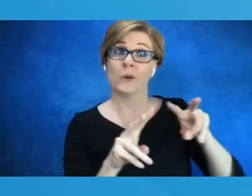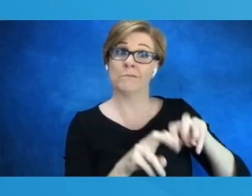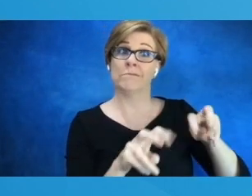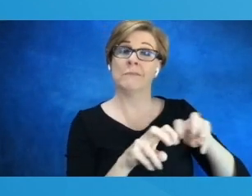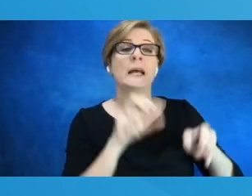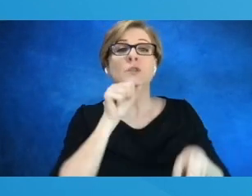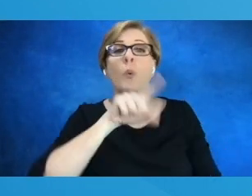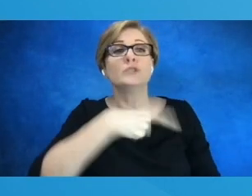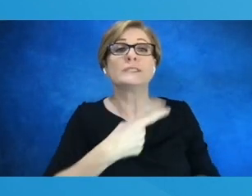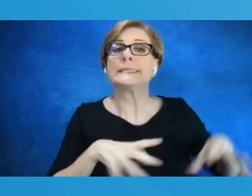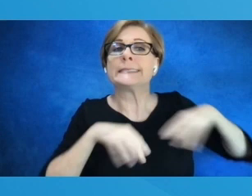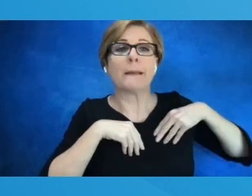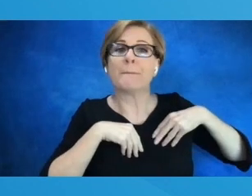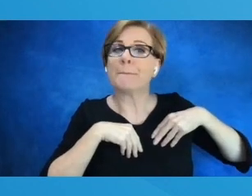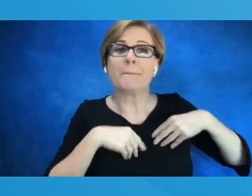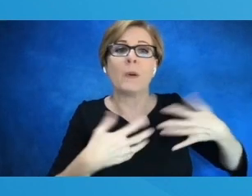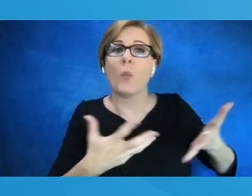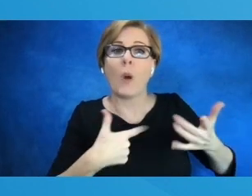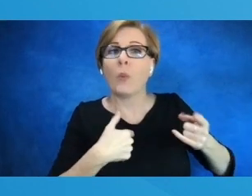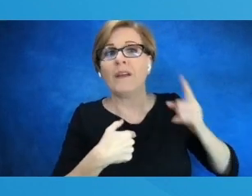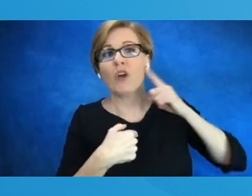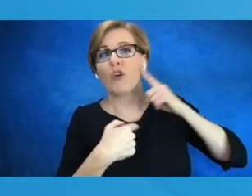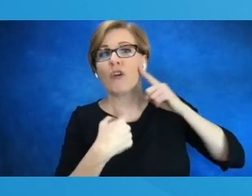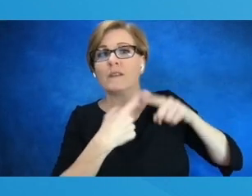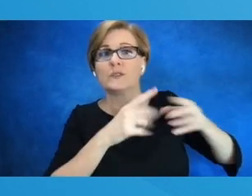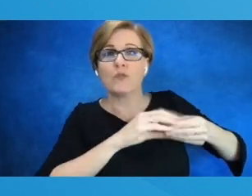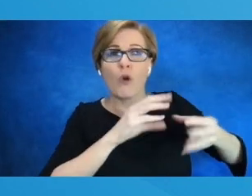What else are you noticing in the chat, Tiffany?